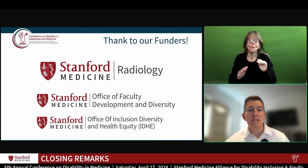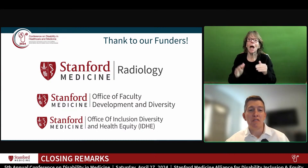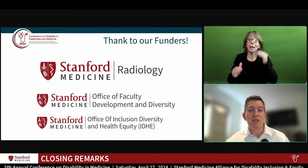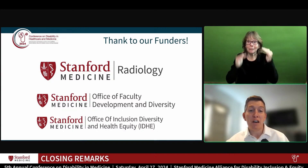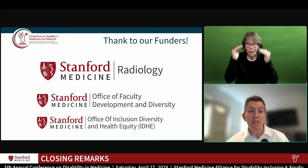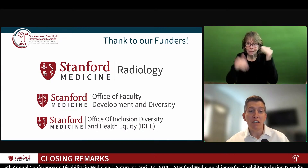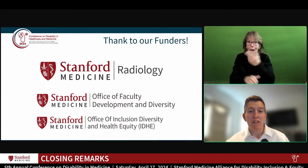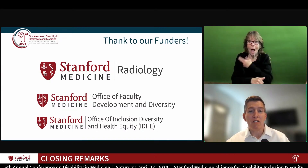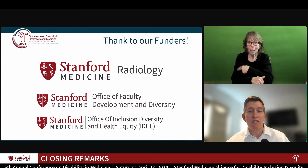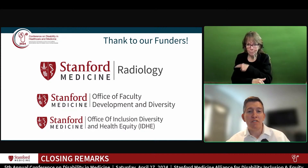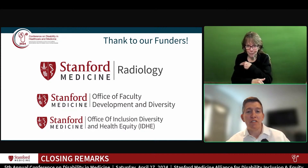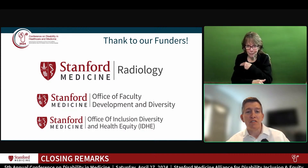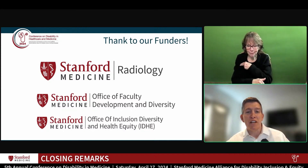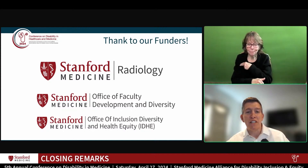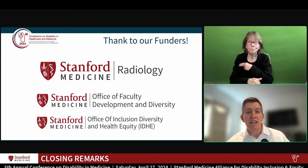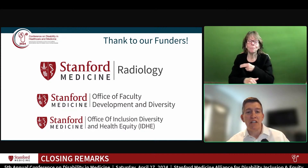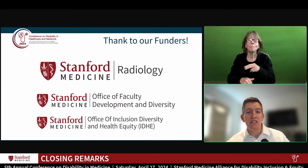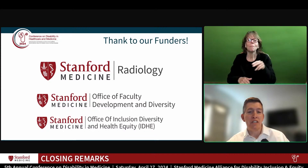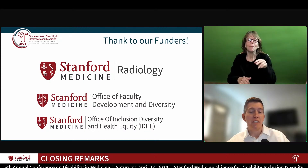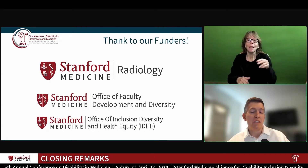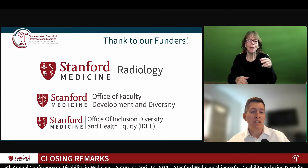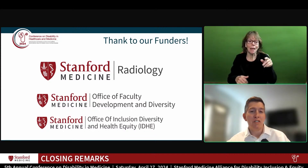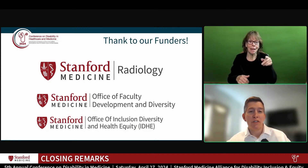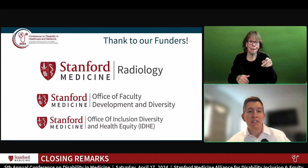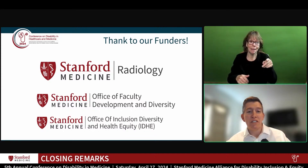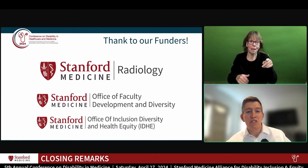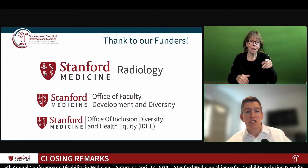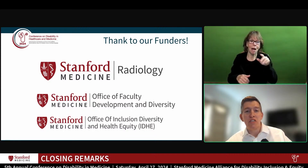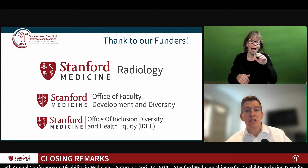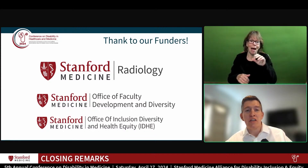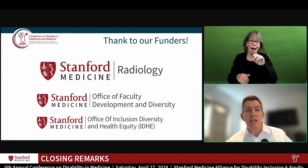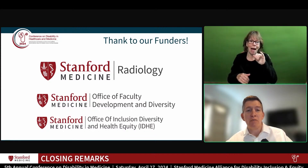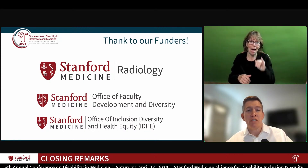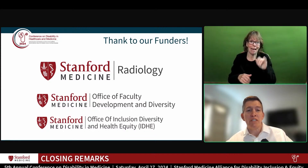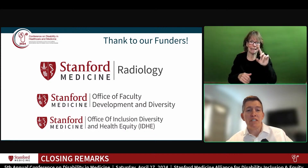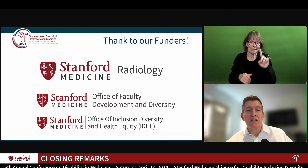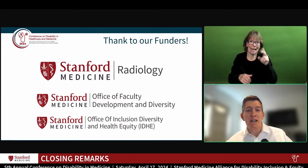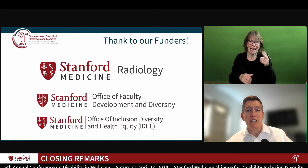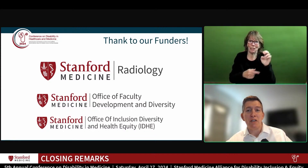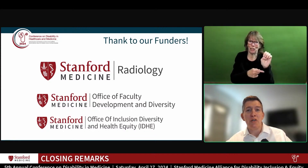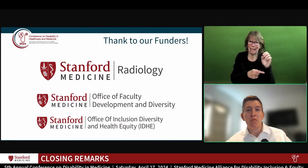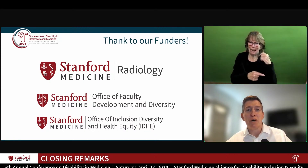Stanford Healthcare Office of IDHE, who I think is changing their name to DEI,